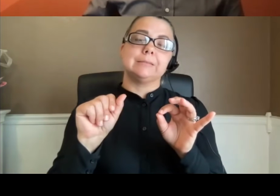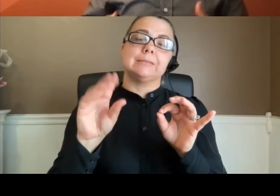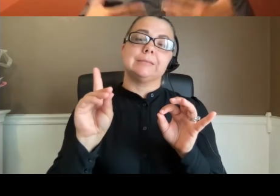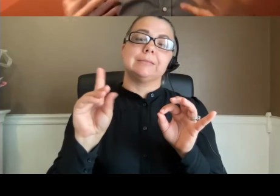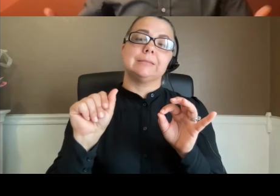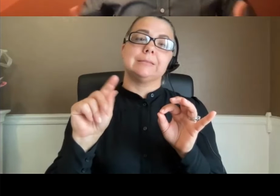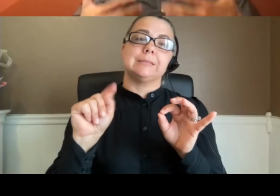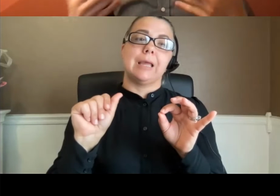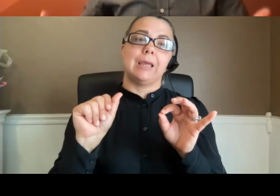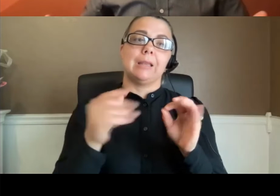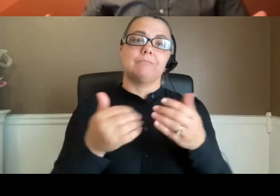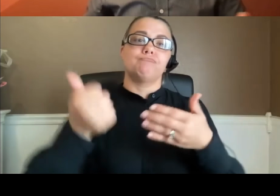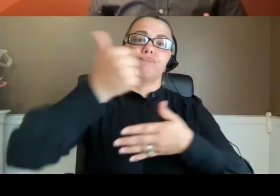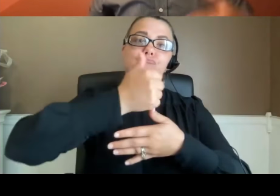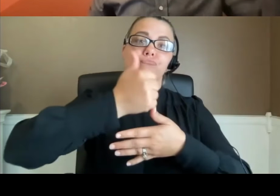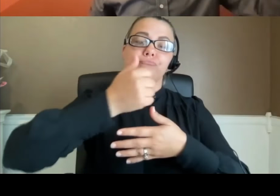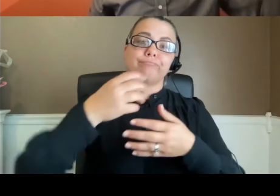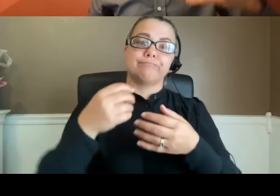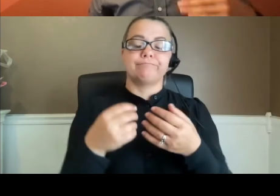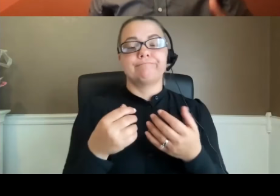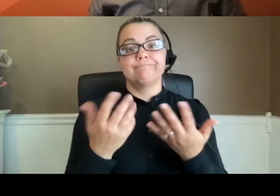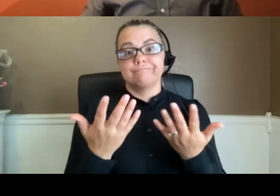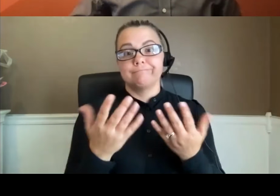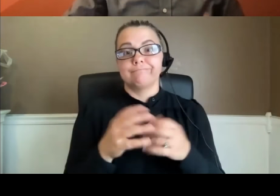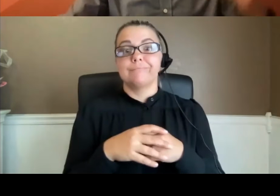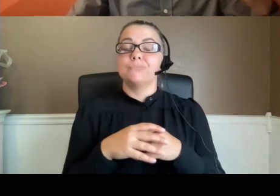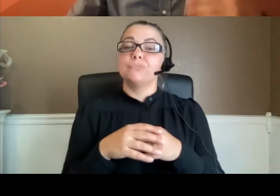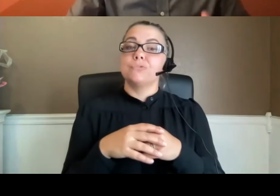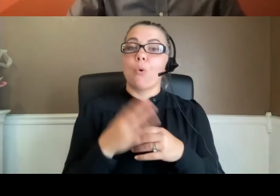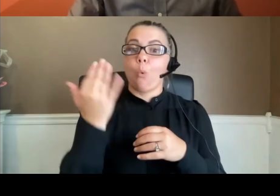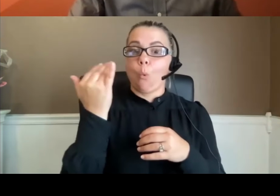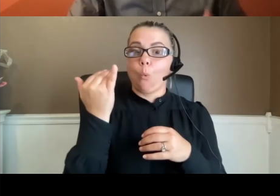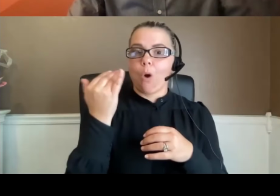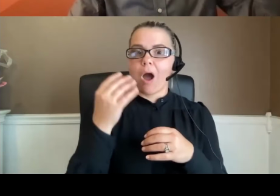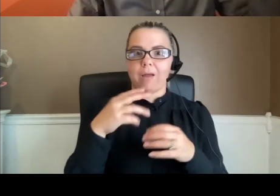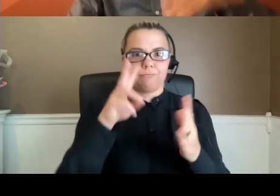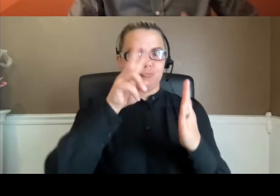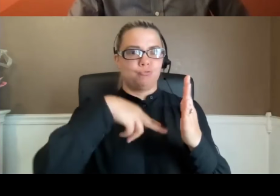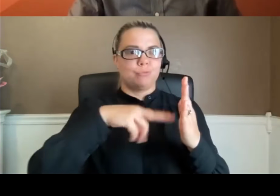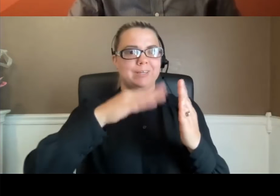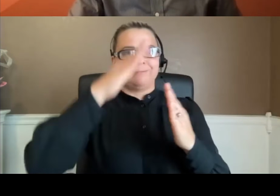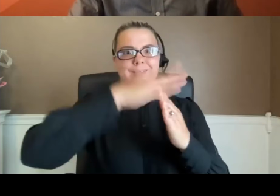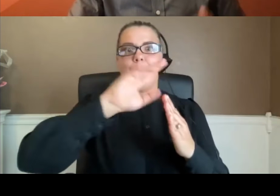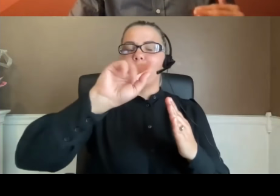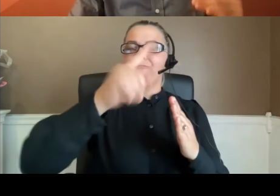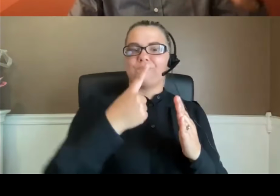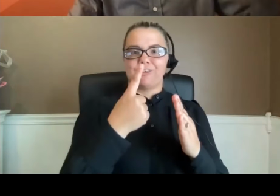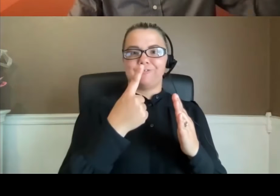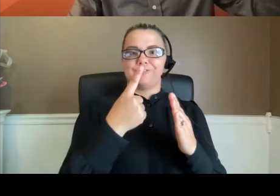the top, the more likely it is to be read right because folks are going to drop off they're more likely to drop off as the reading continues. So you want to make sure that the